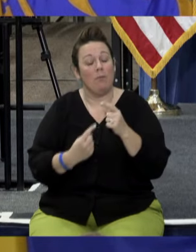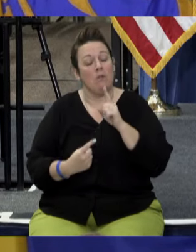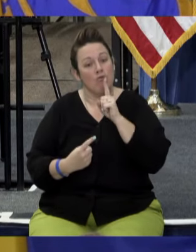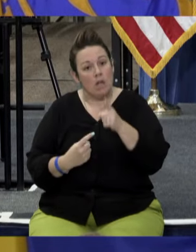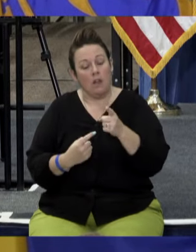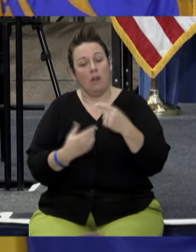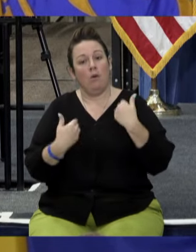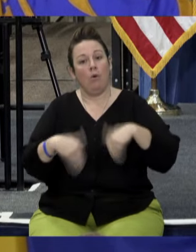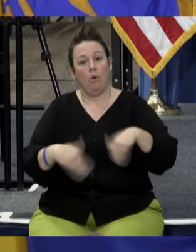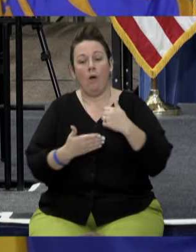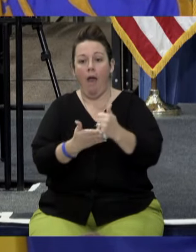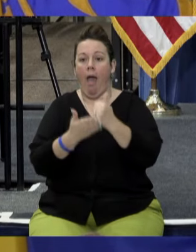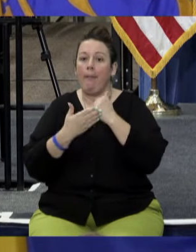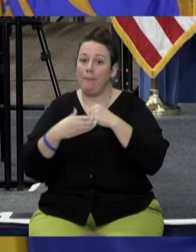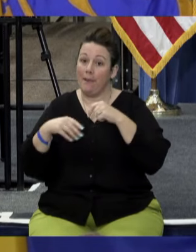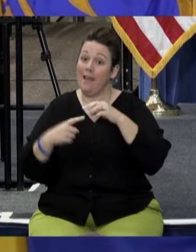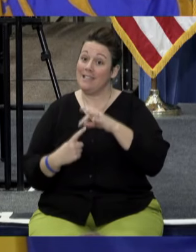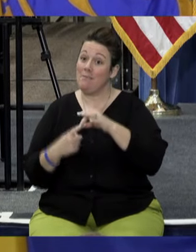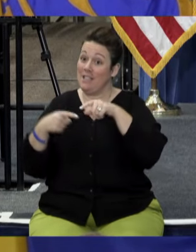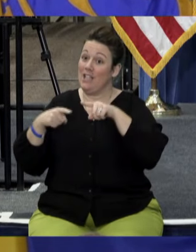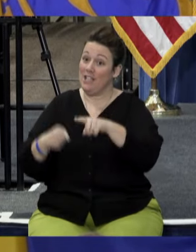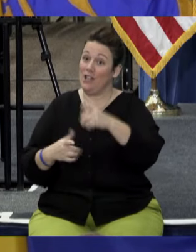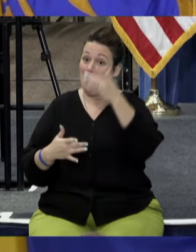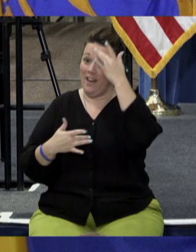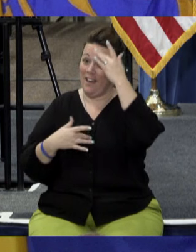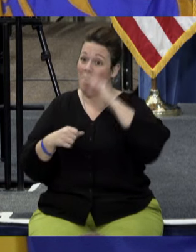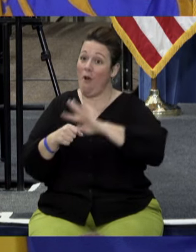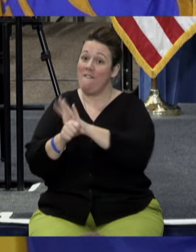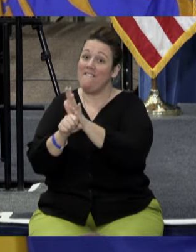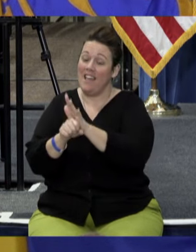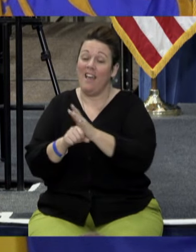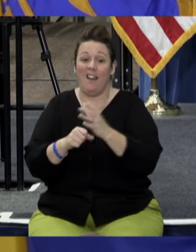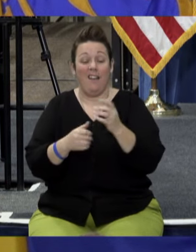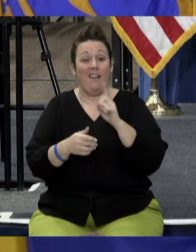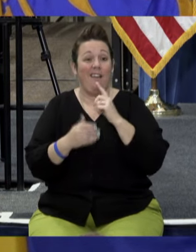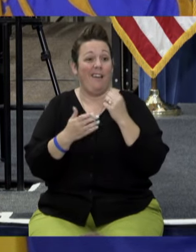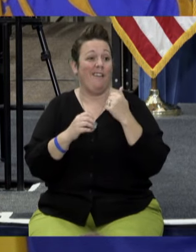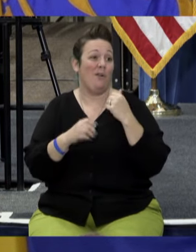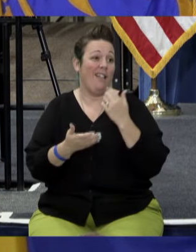to help me fight loneliness and isolation. I was among other family caregivers and,